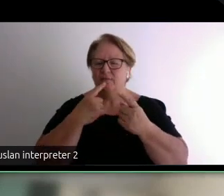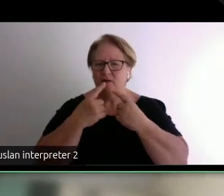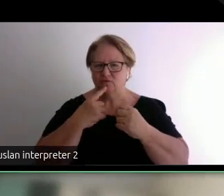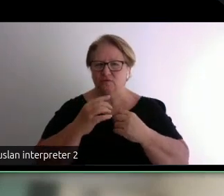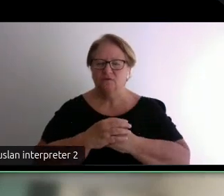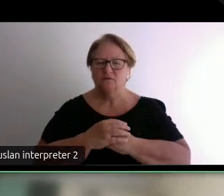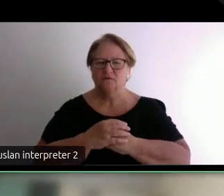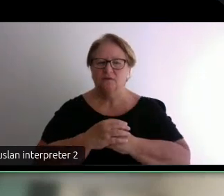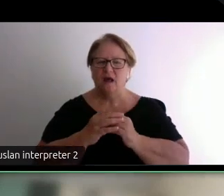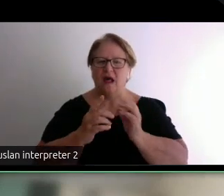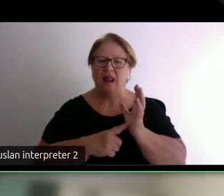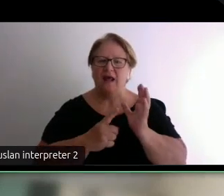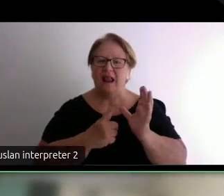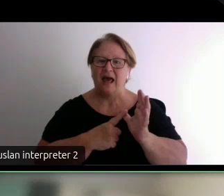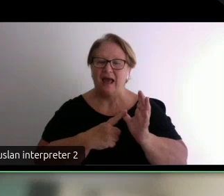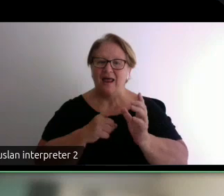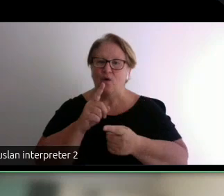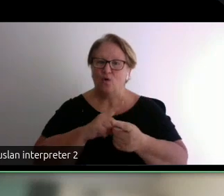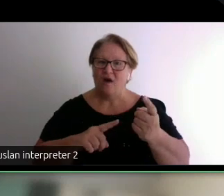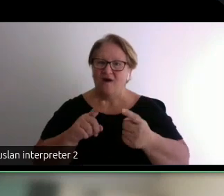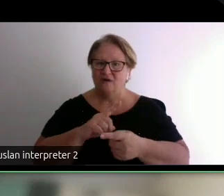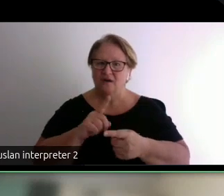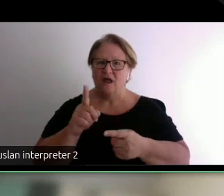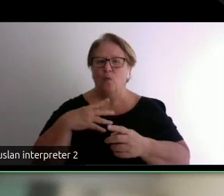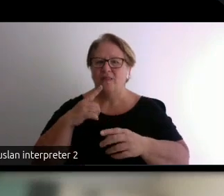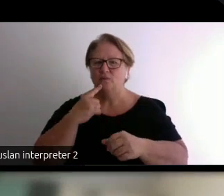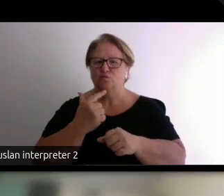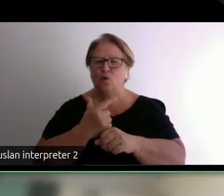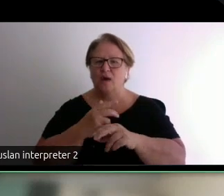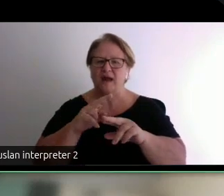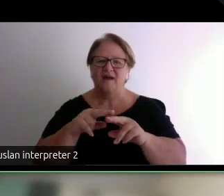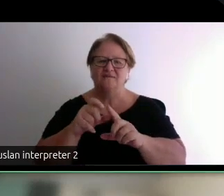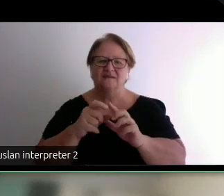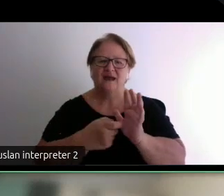the parties are encouraged to talk to the FDRP directly. We find that this